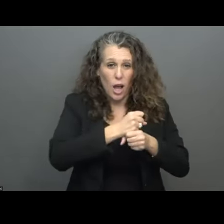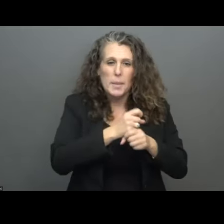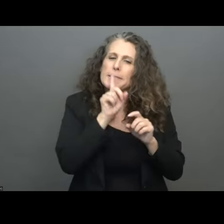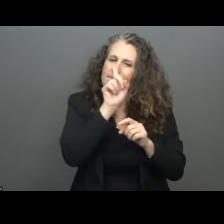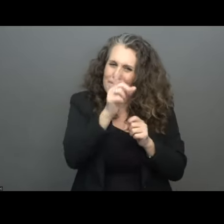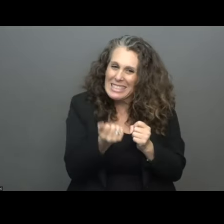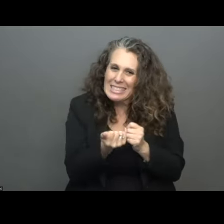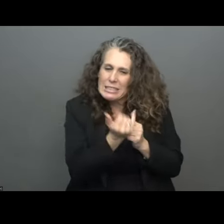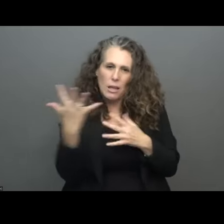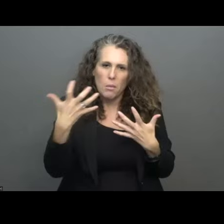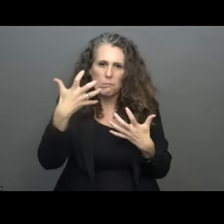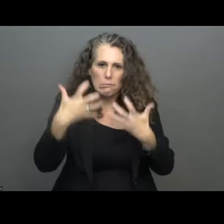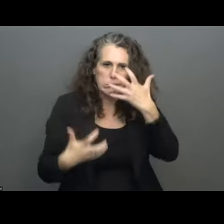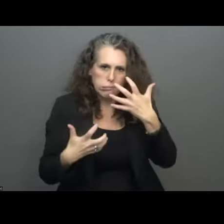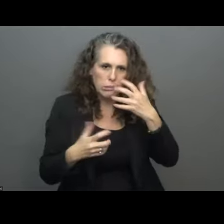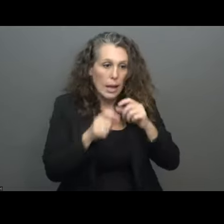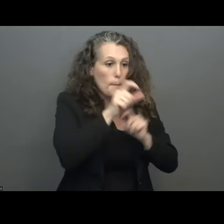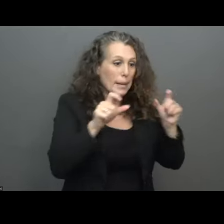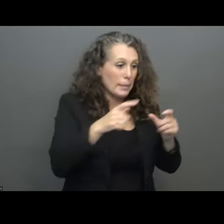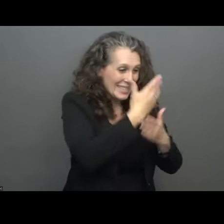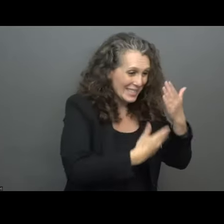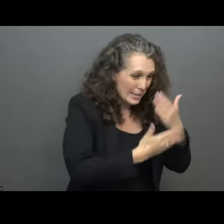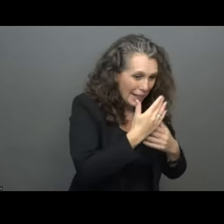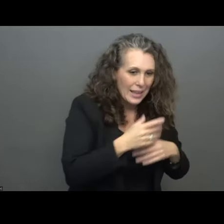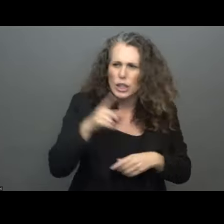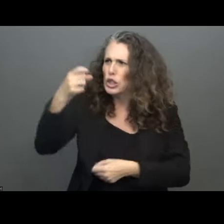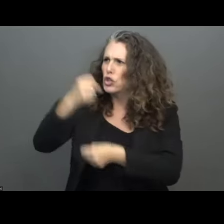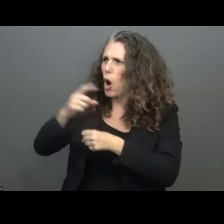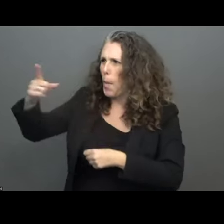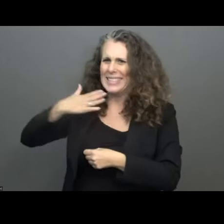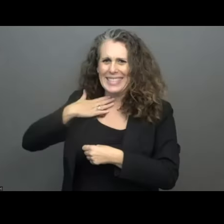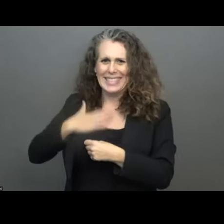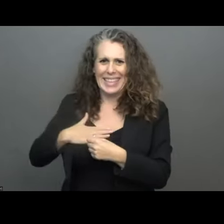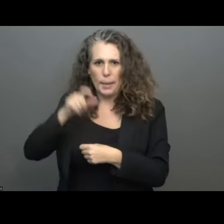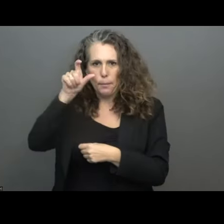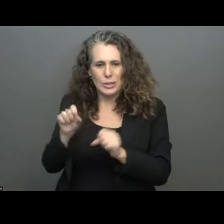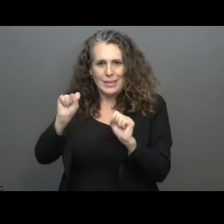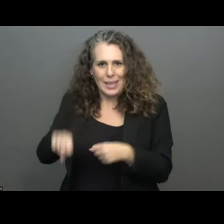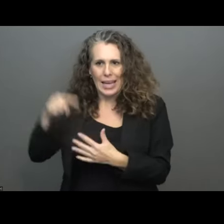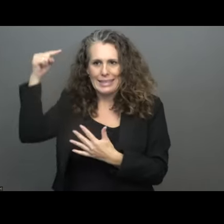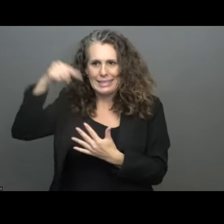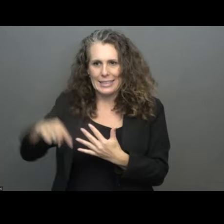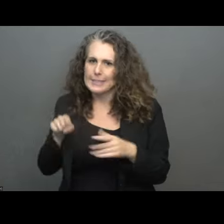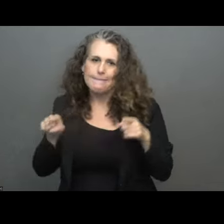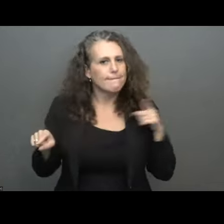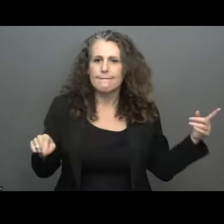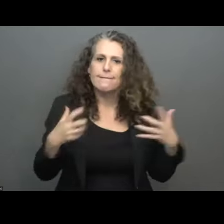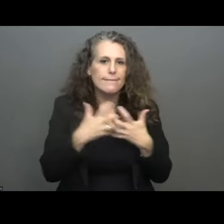and based skills levels, as well as those required to join a company, and to really